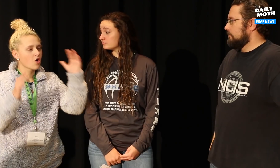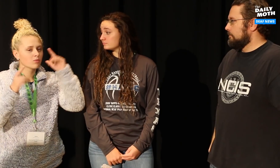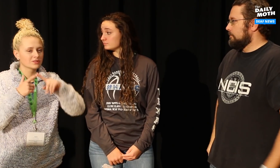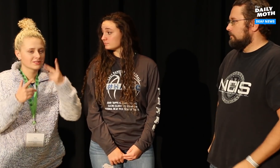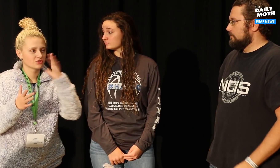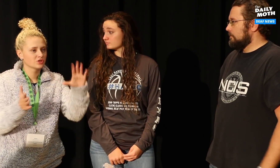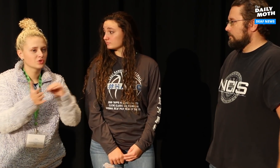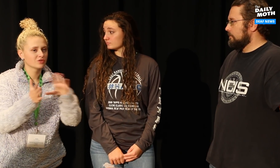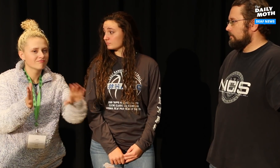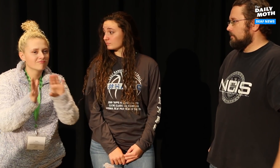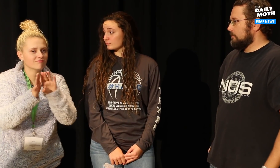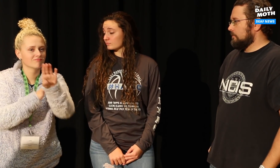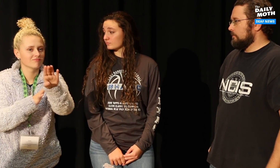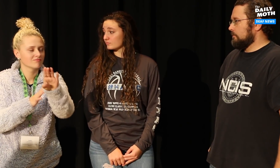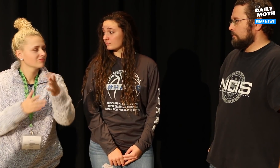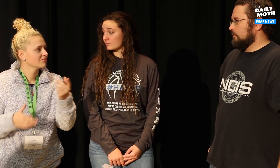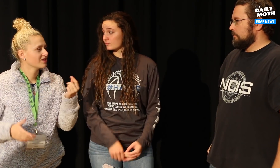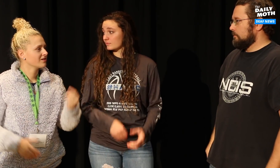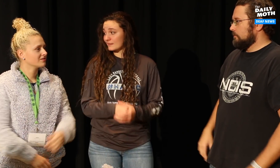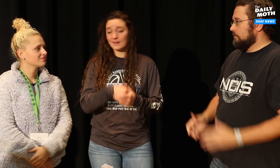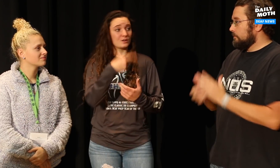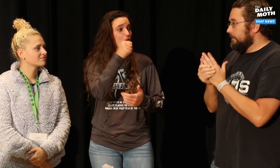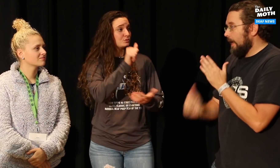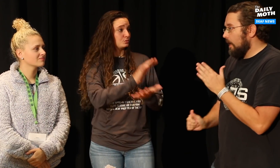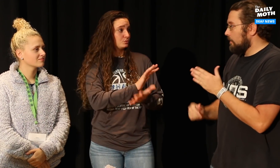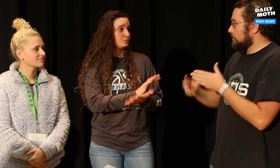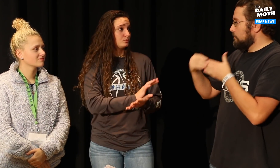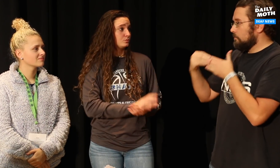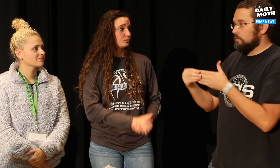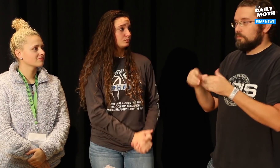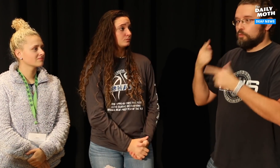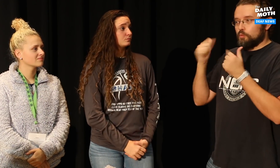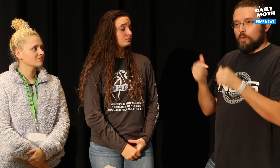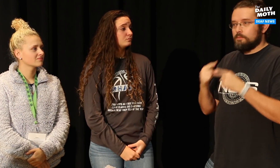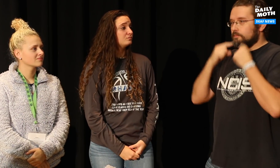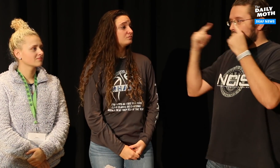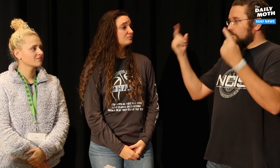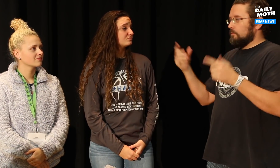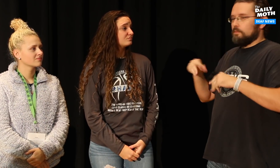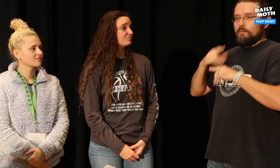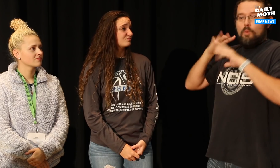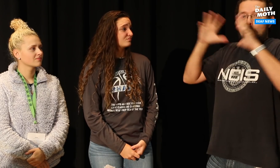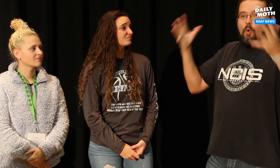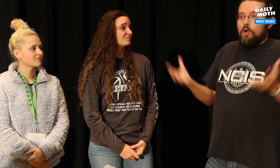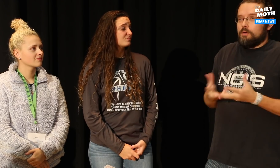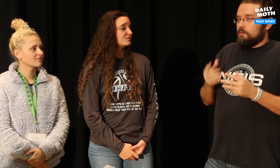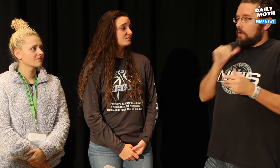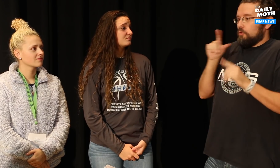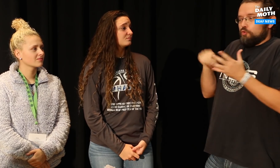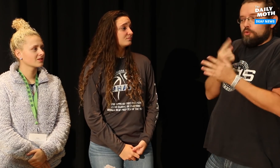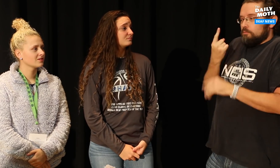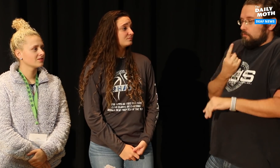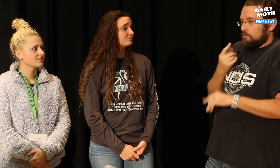What type of growth do you hope to see in your students? Their skills, leadership skills, to bring recognition to Georgia